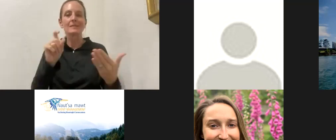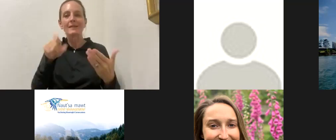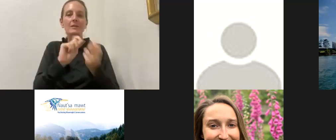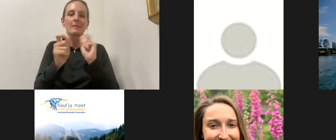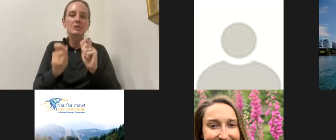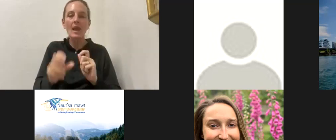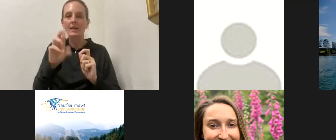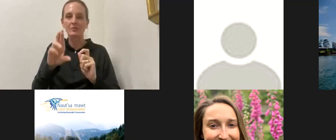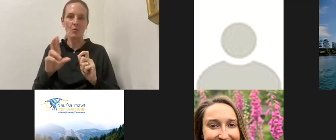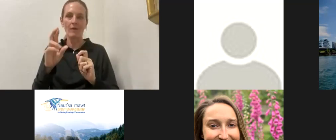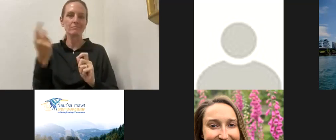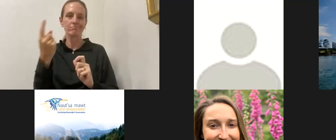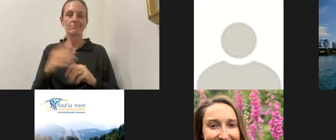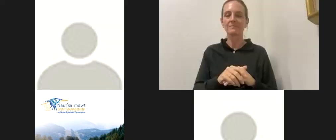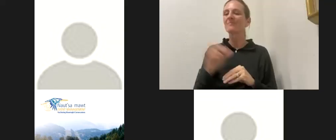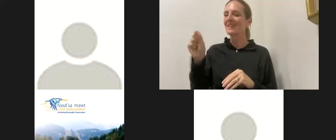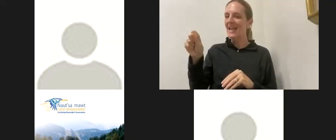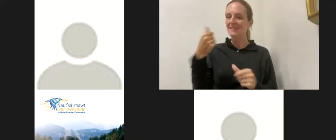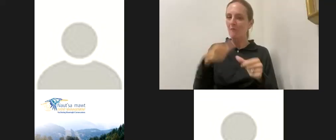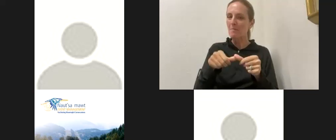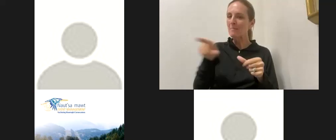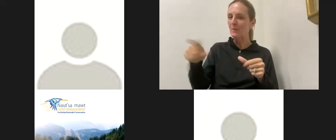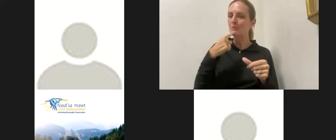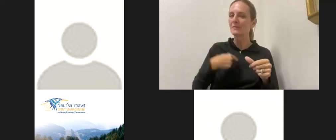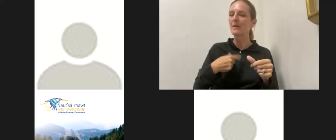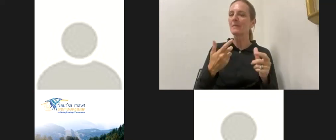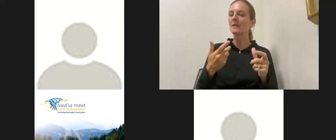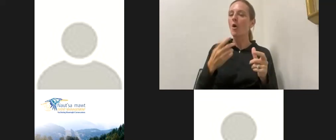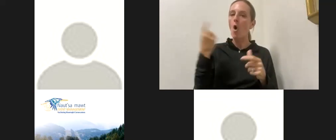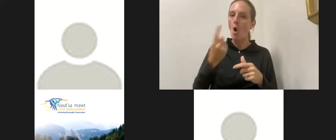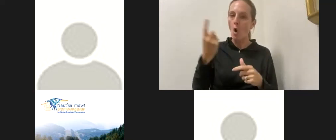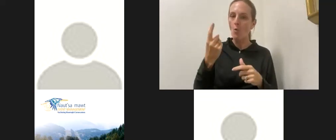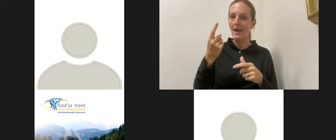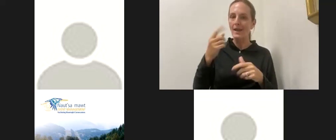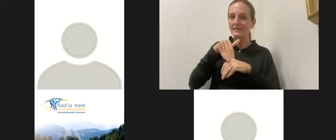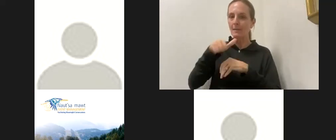remember you saying to me is always get your proposal in early. Don’t wait until the last